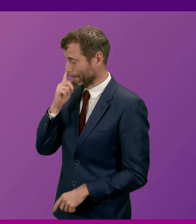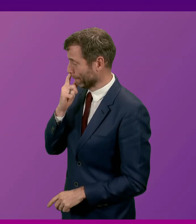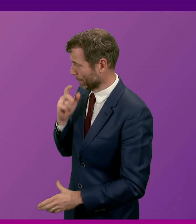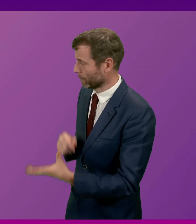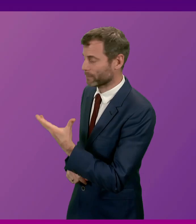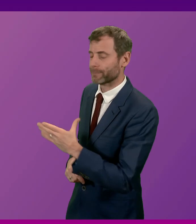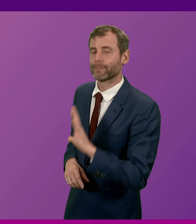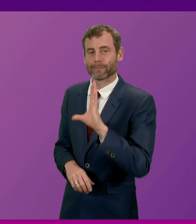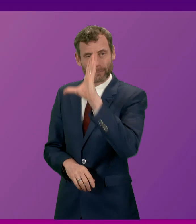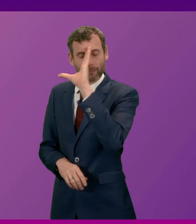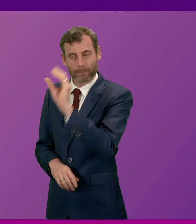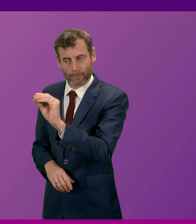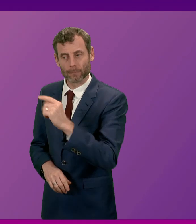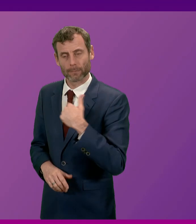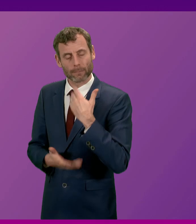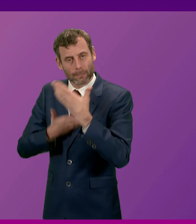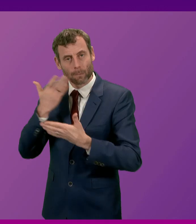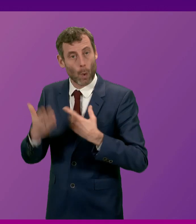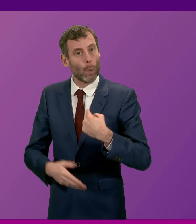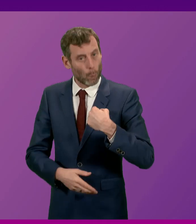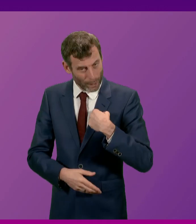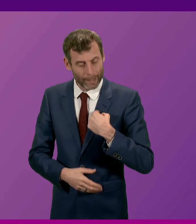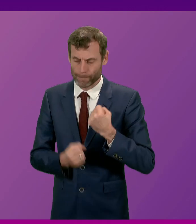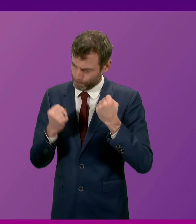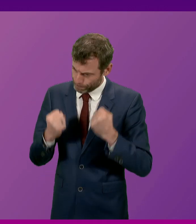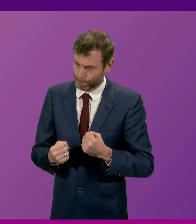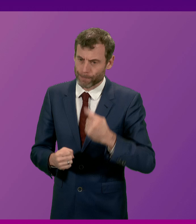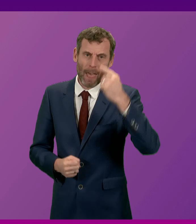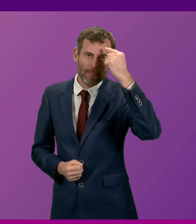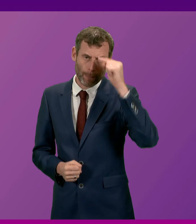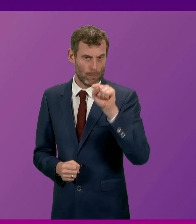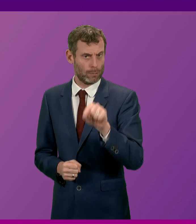Let me assure Tess White that the Government is very focused on addressing one of the